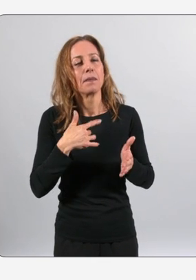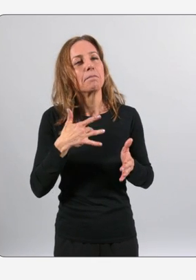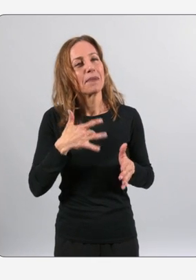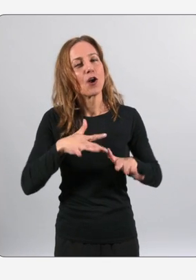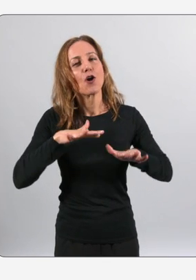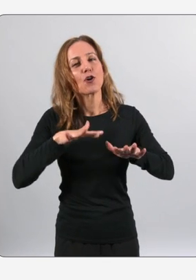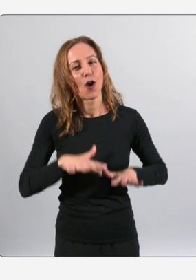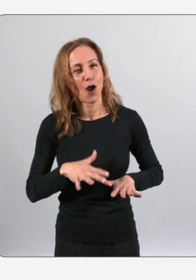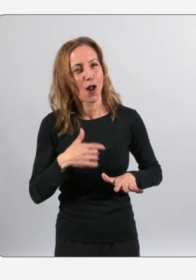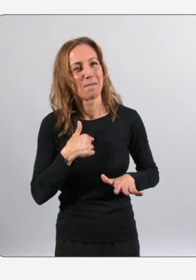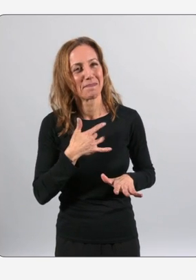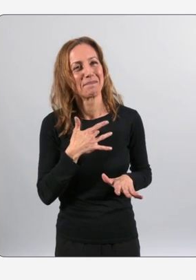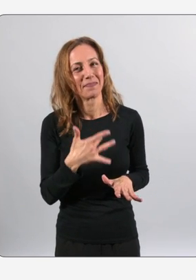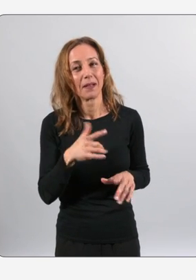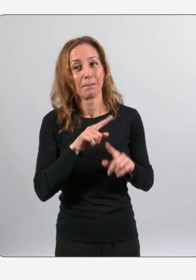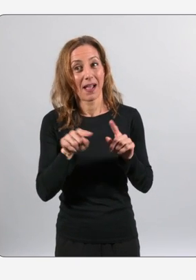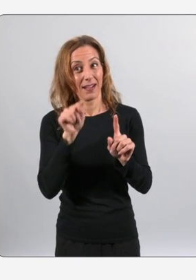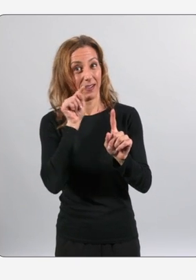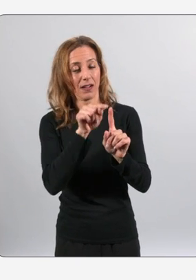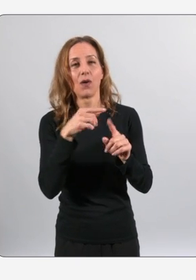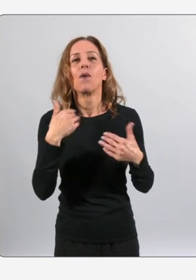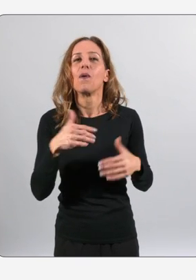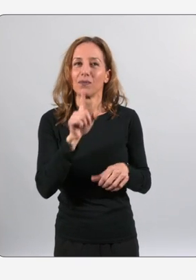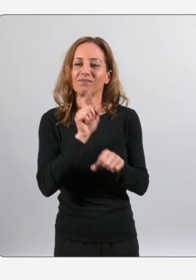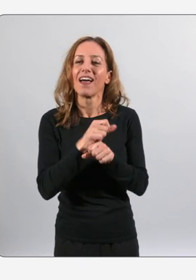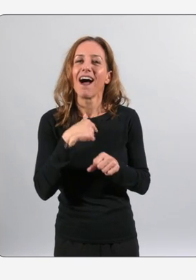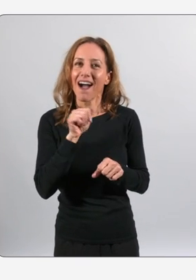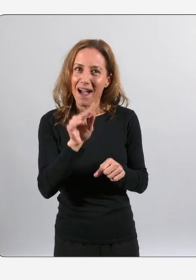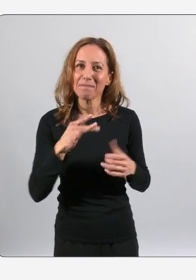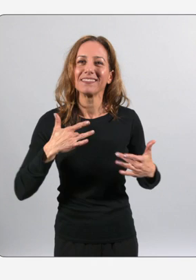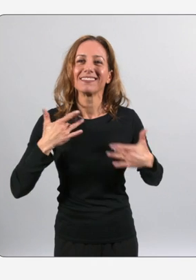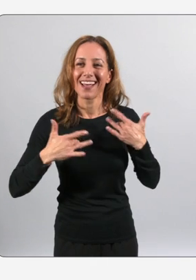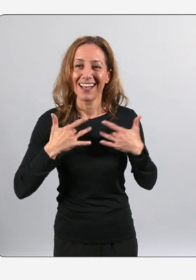excited about this, because especially like the idea of being able to do follow up questions,